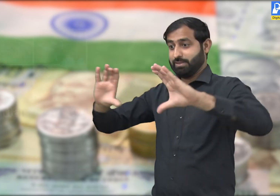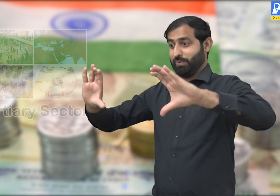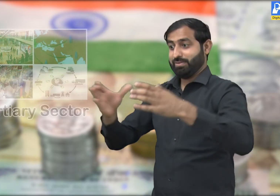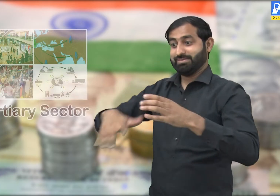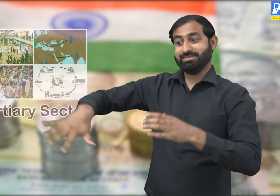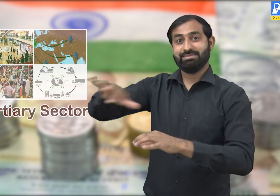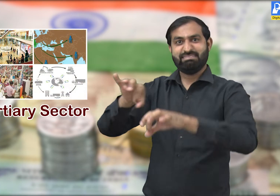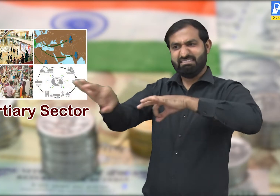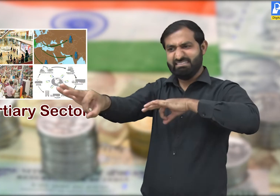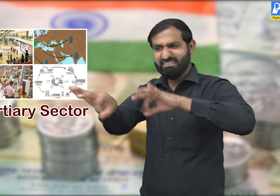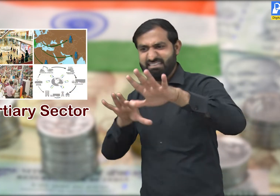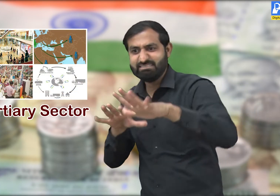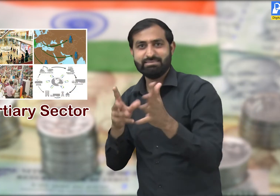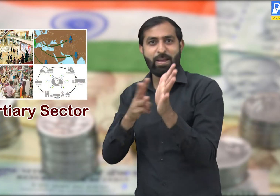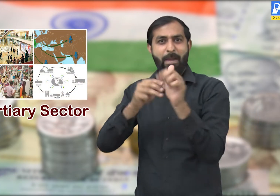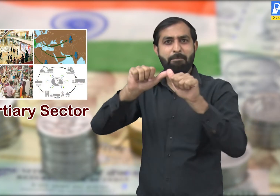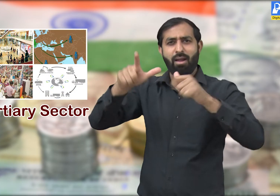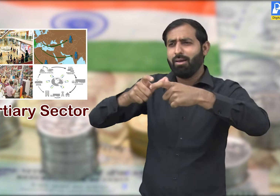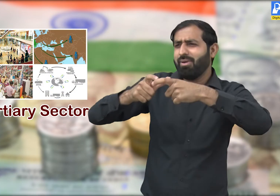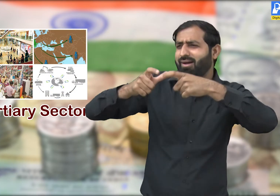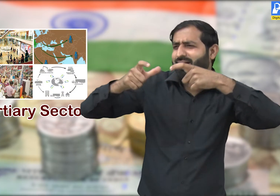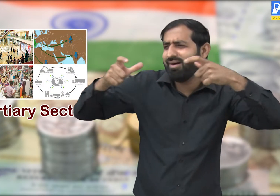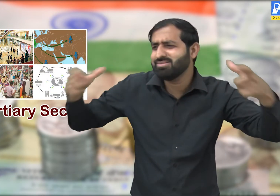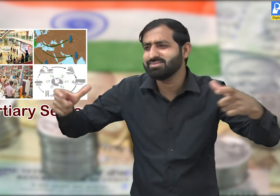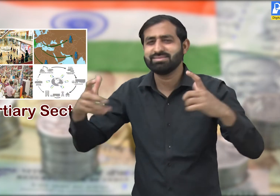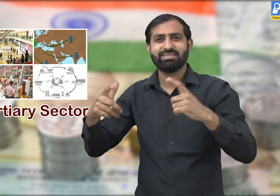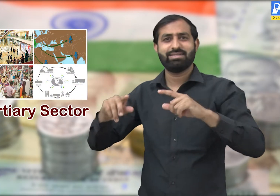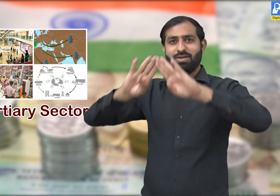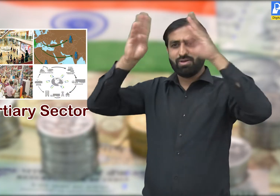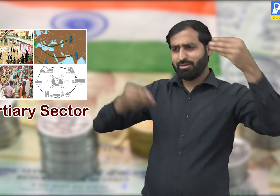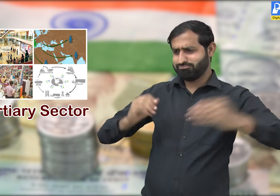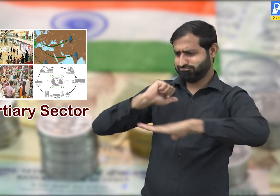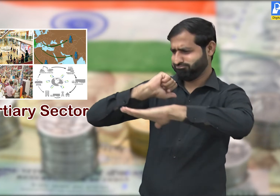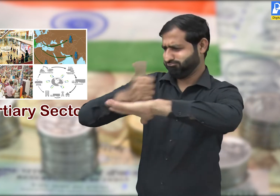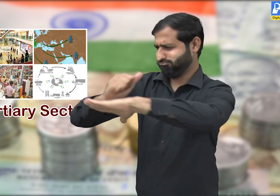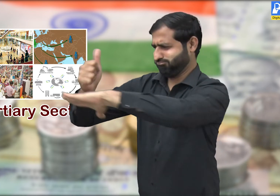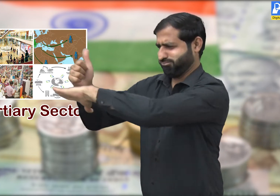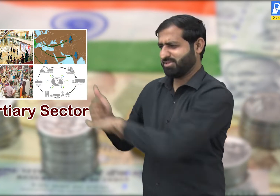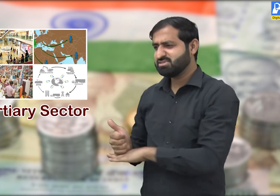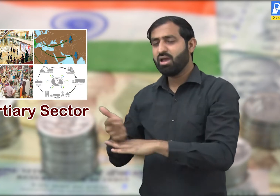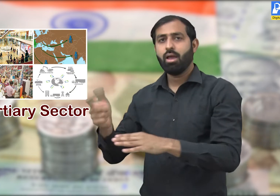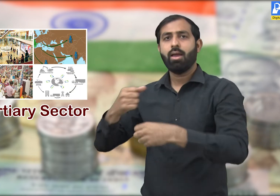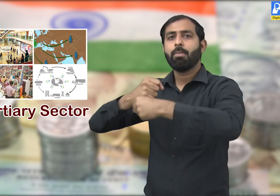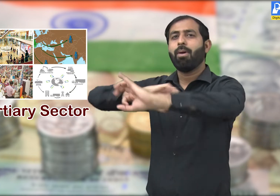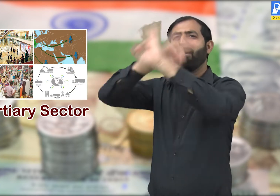Further the goods are transported from production centers, manufacturers to wholesalers retailers